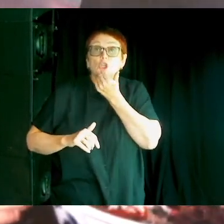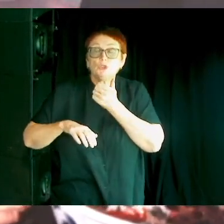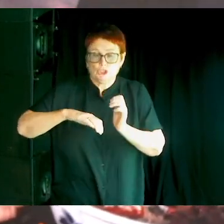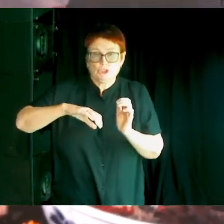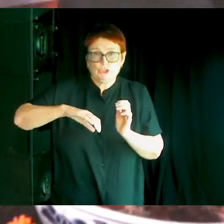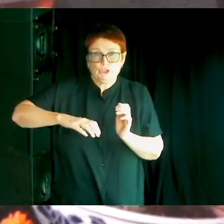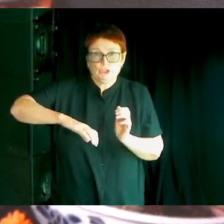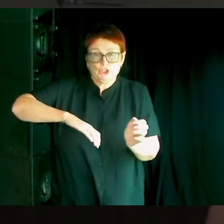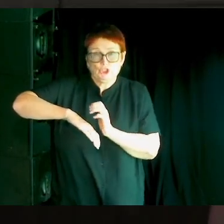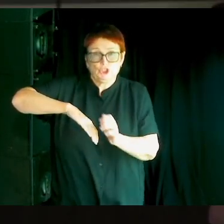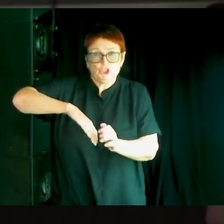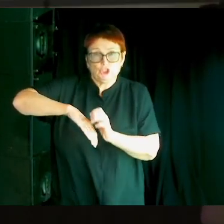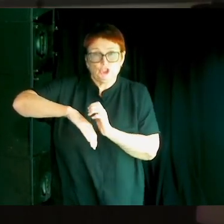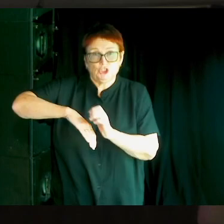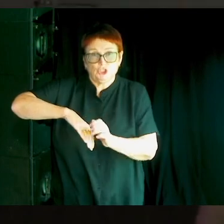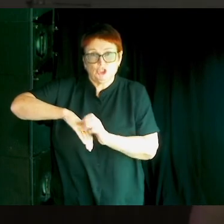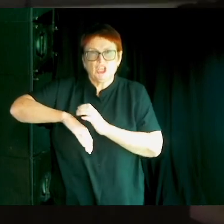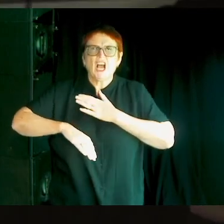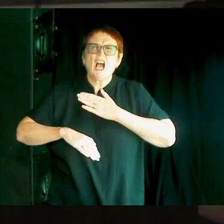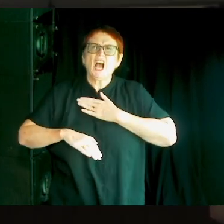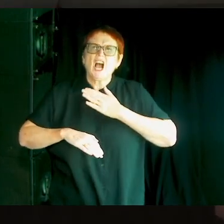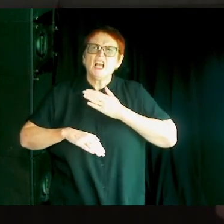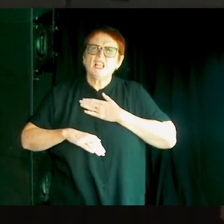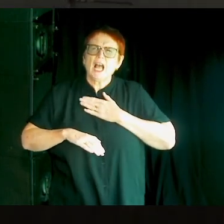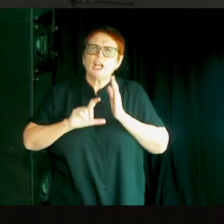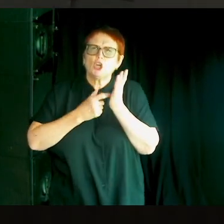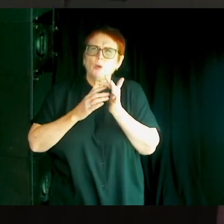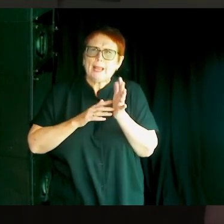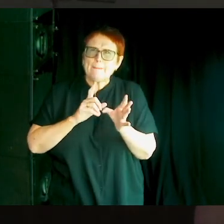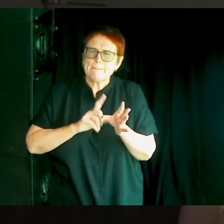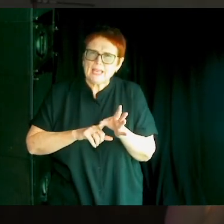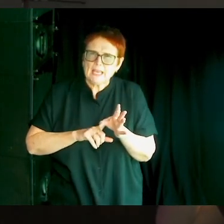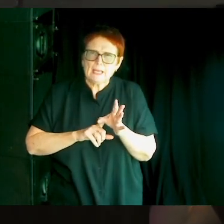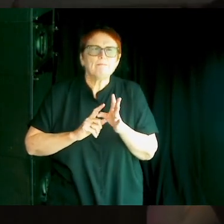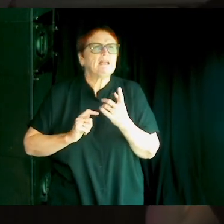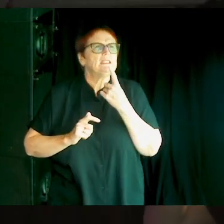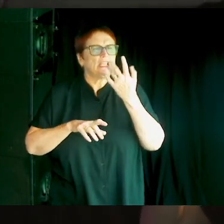of the zest because I like it to be nice coconut creamy but then you can test the freshness as well